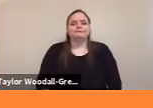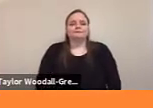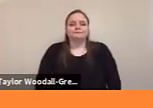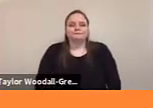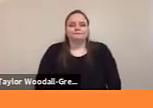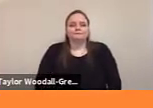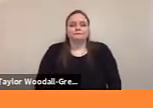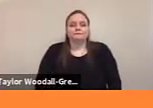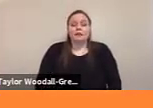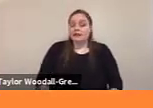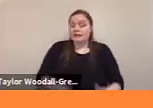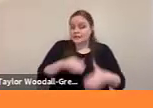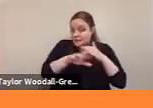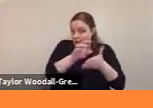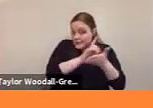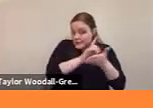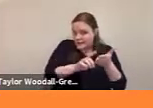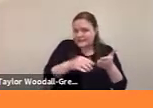Accessible design is good for business.